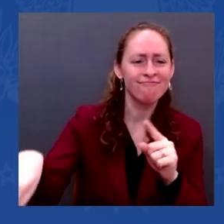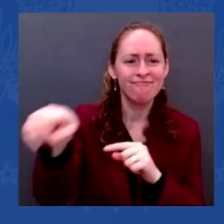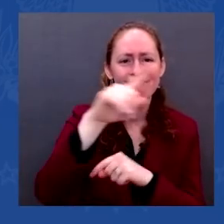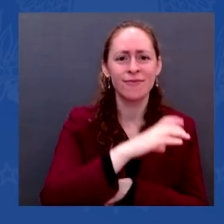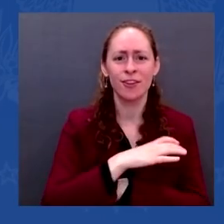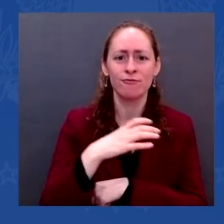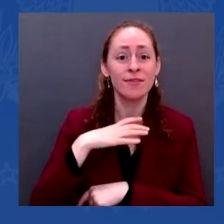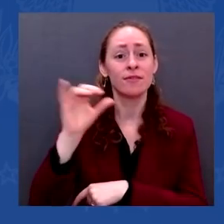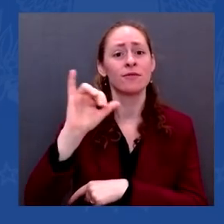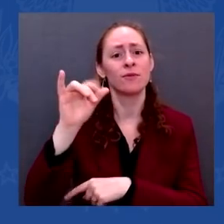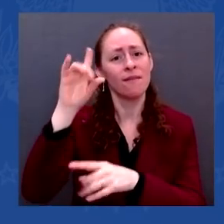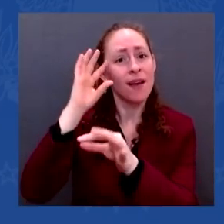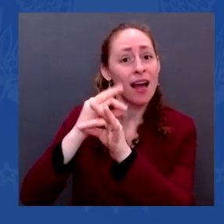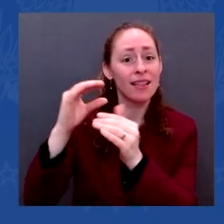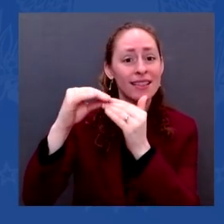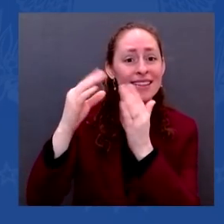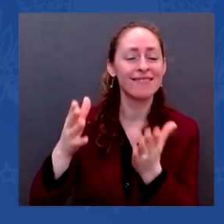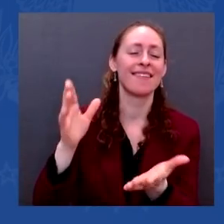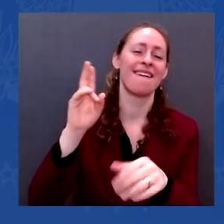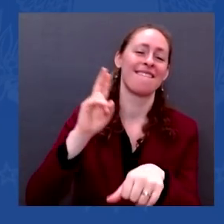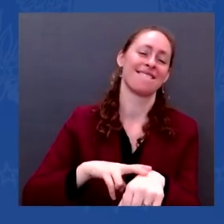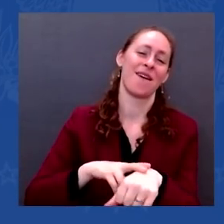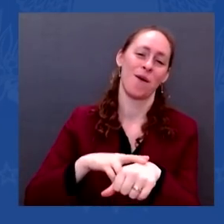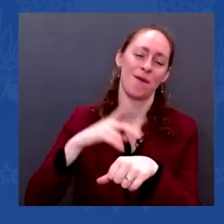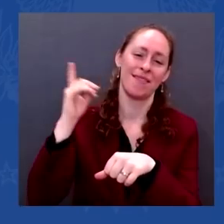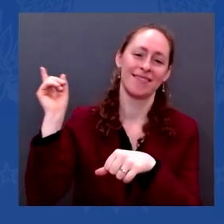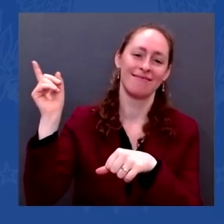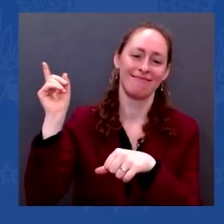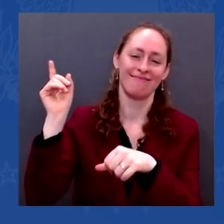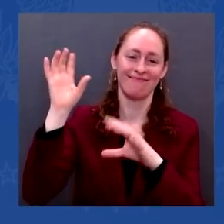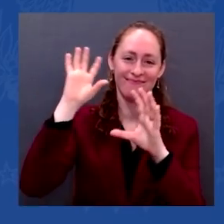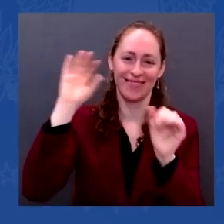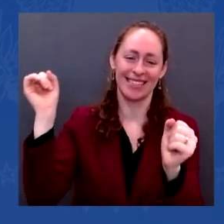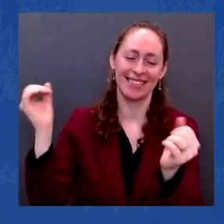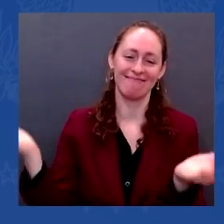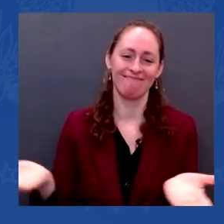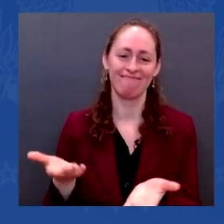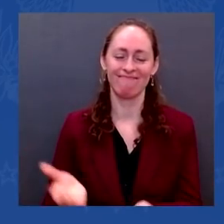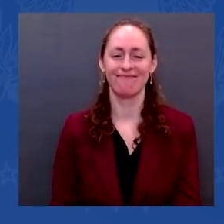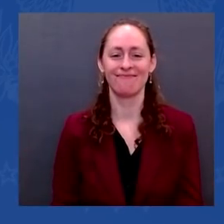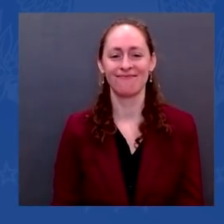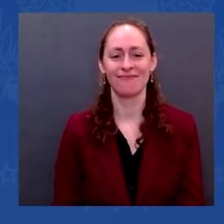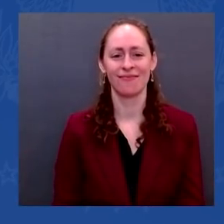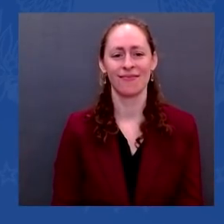a leader of unbending faith. So over the past two years.